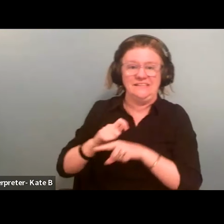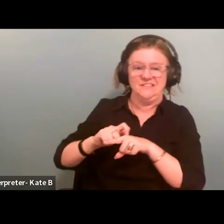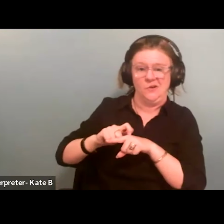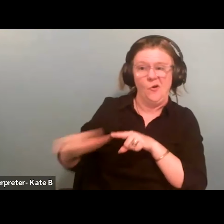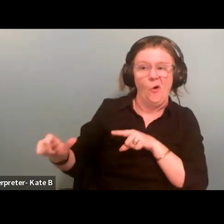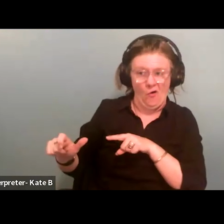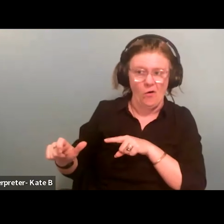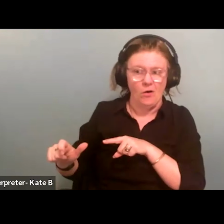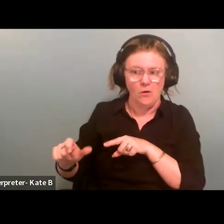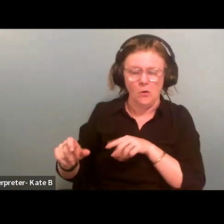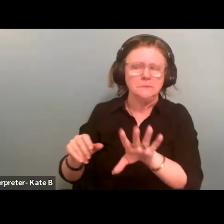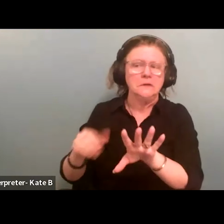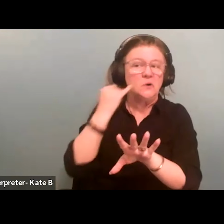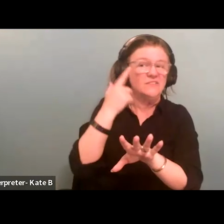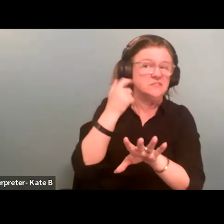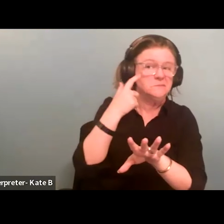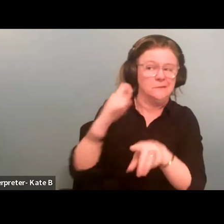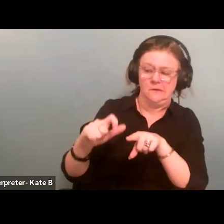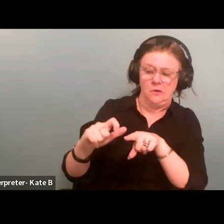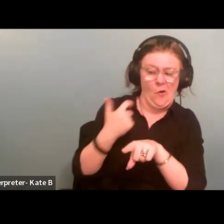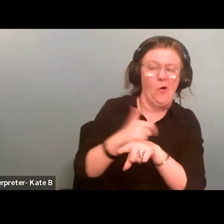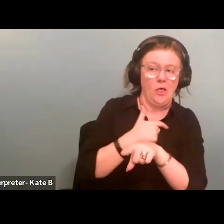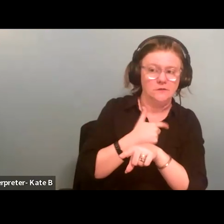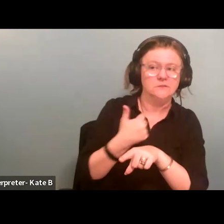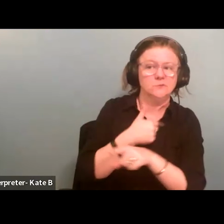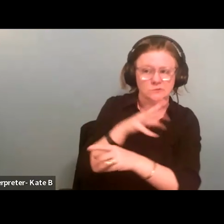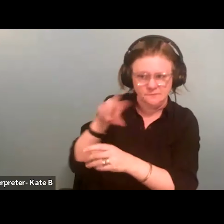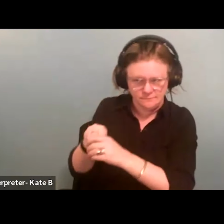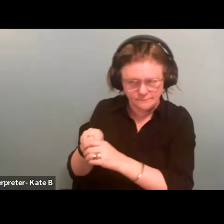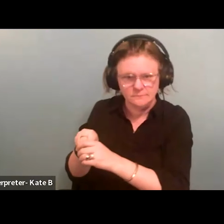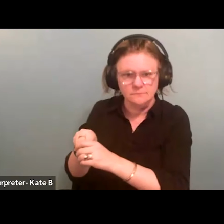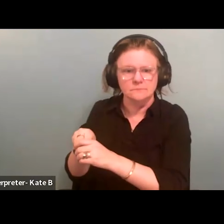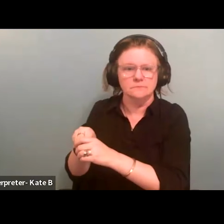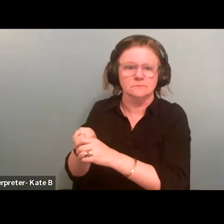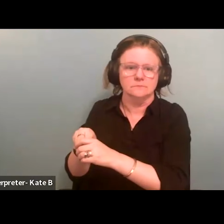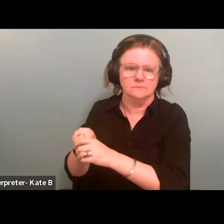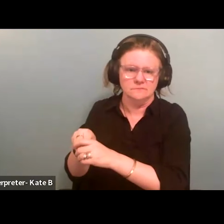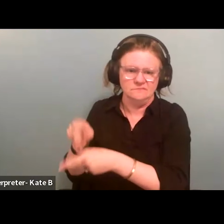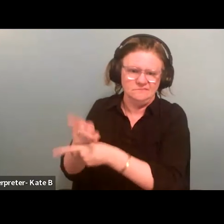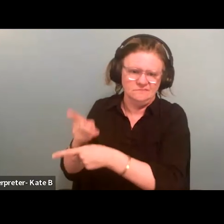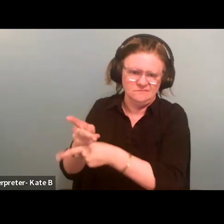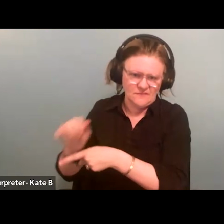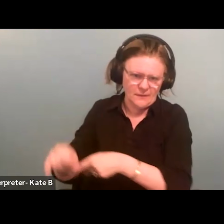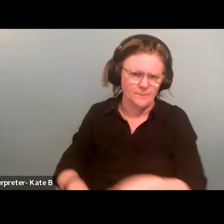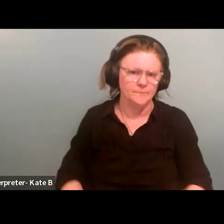Or if you're aware of somebody that has been abandoned by their caregiver, call so we can provide support.